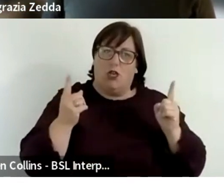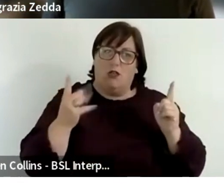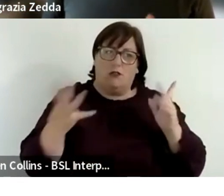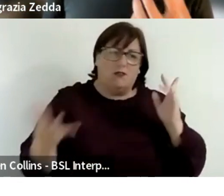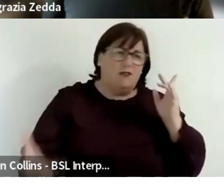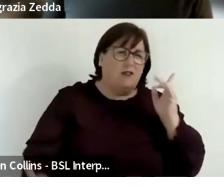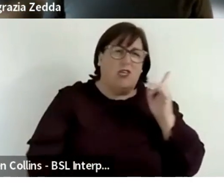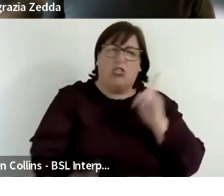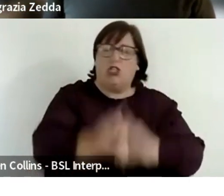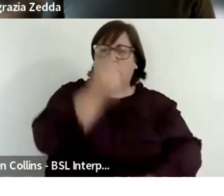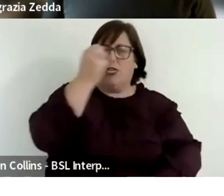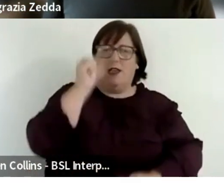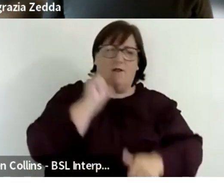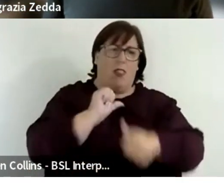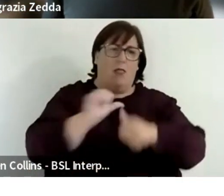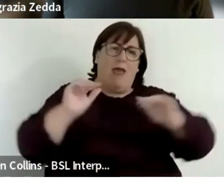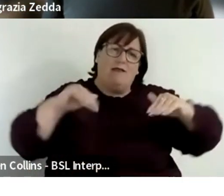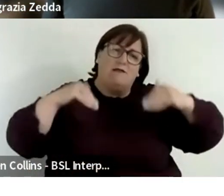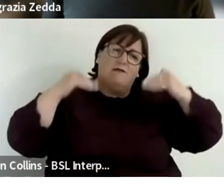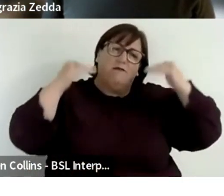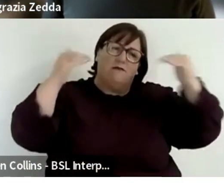We also have a reverse mentoring programme.